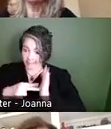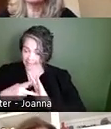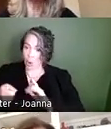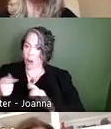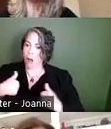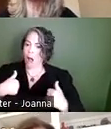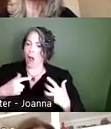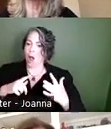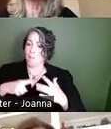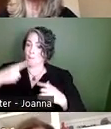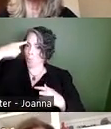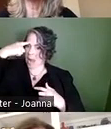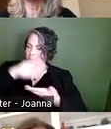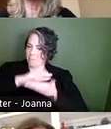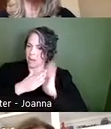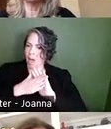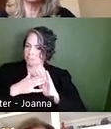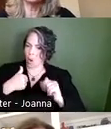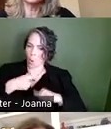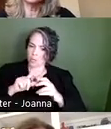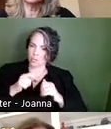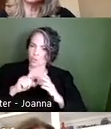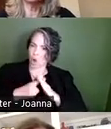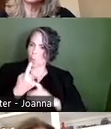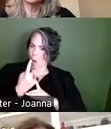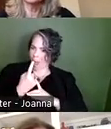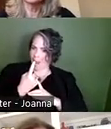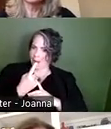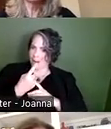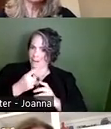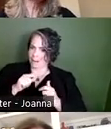the brain to become addicted to cocaine if you pre-expose it to nicotine. So I'm just